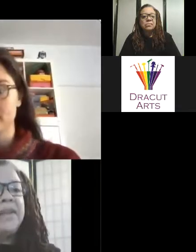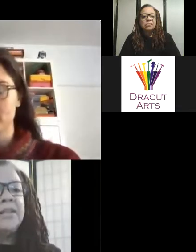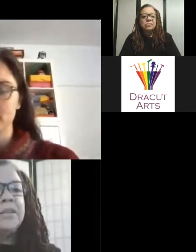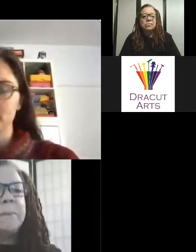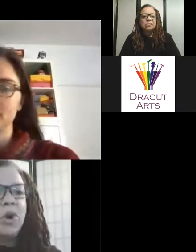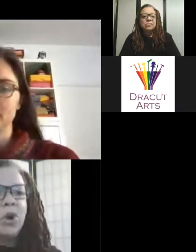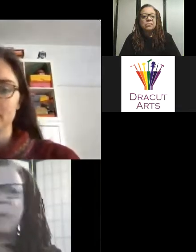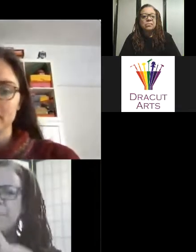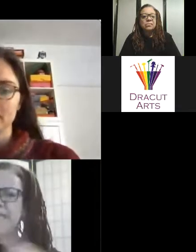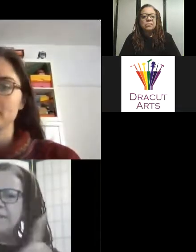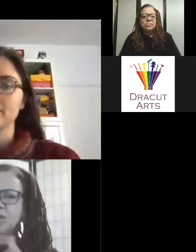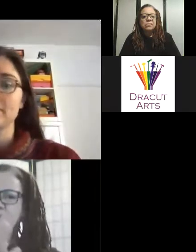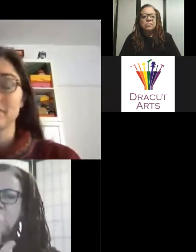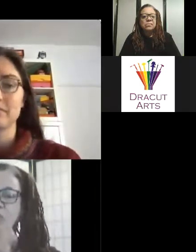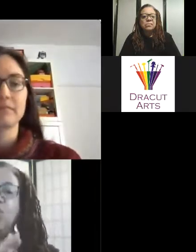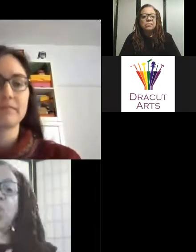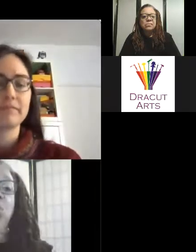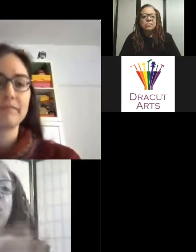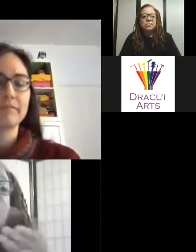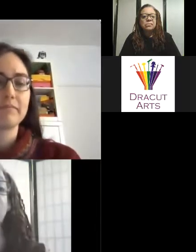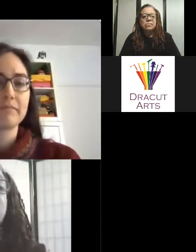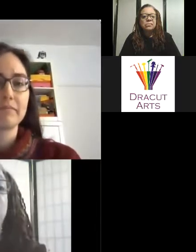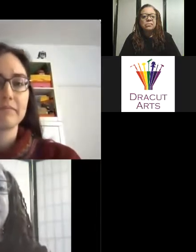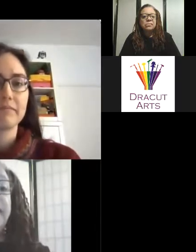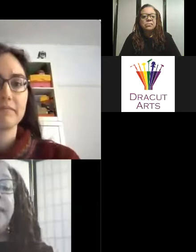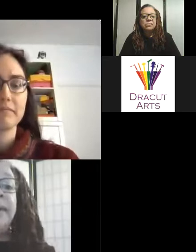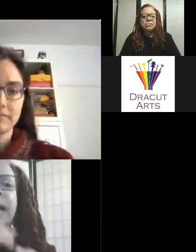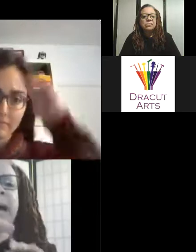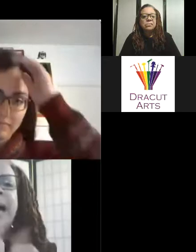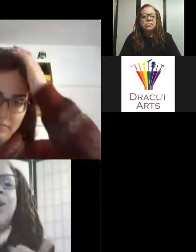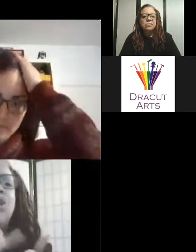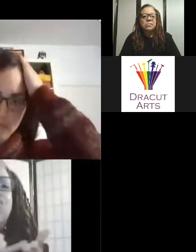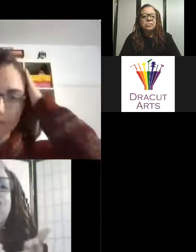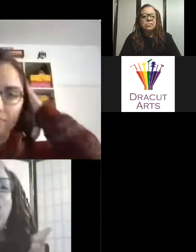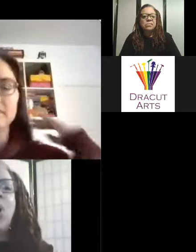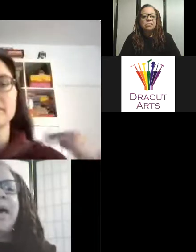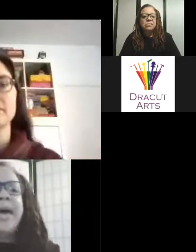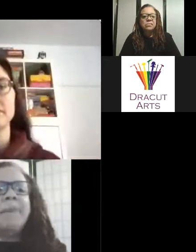but one of the students said um, uh, how do you draw you know Abraham Lincoln's beard, and what's the deal with the